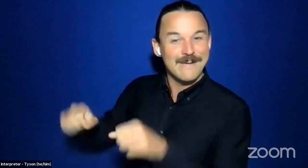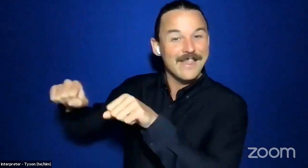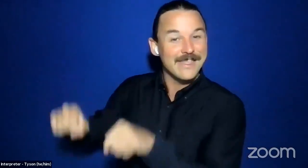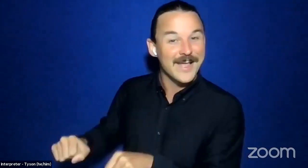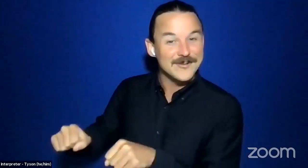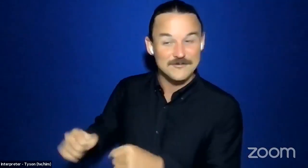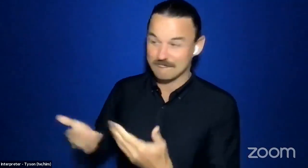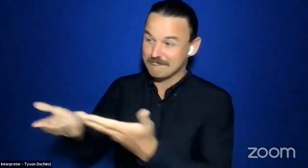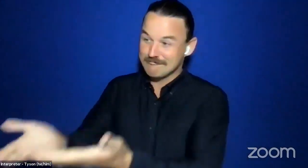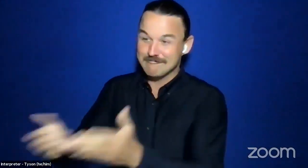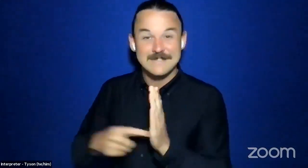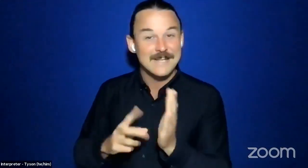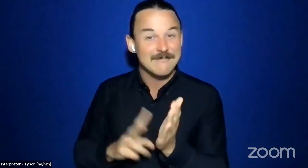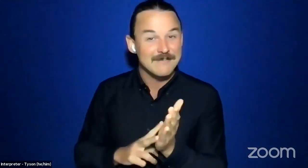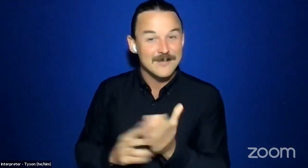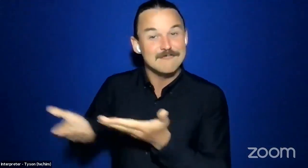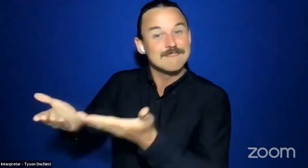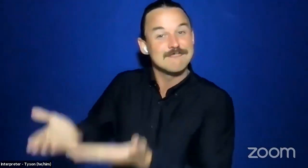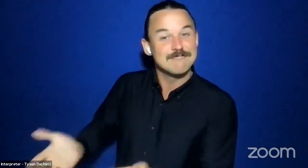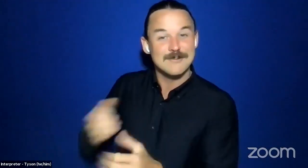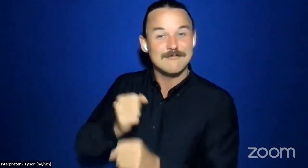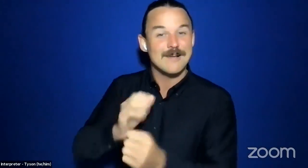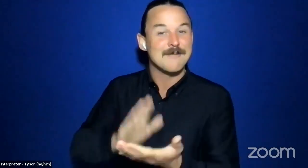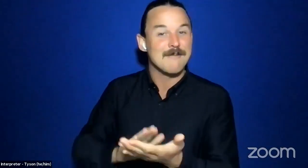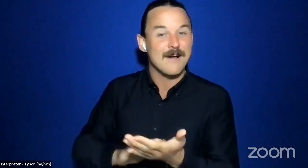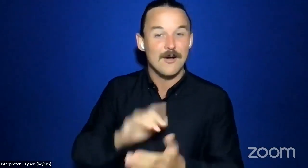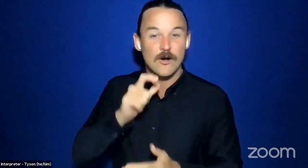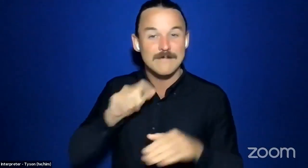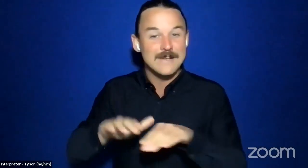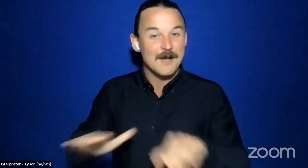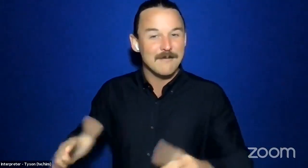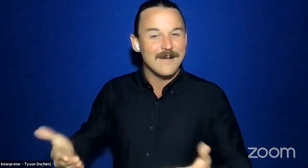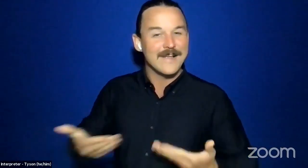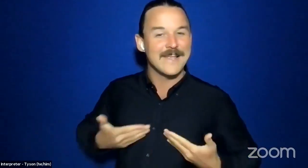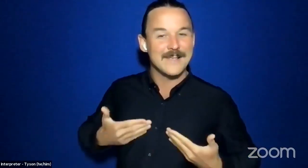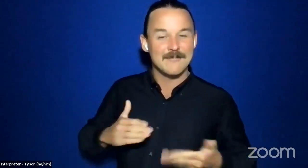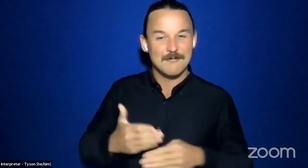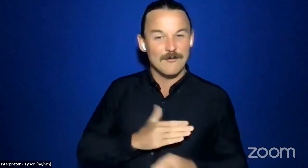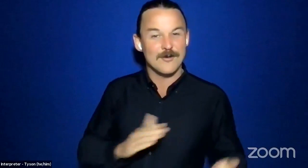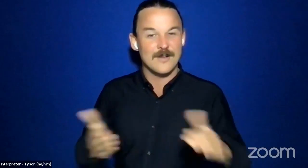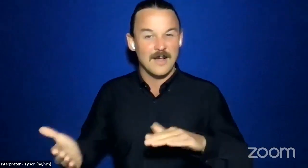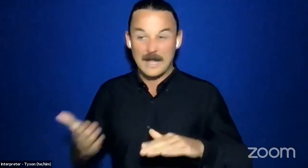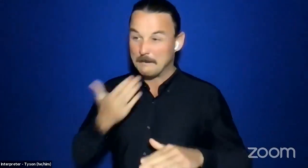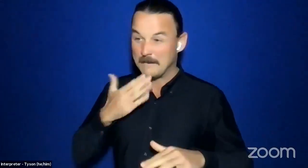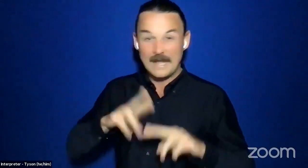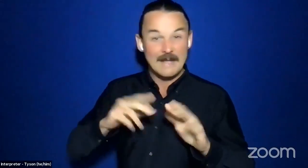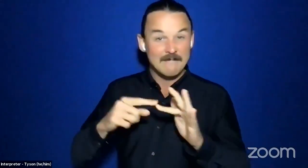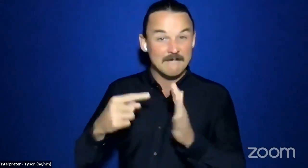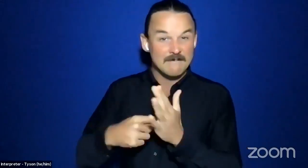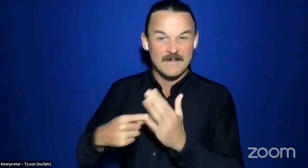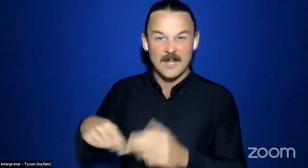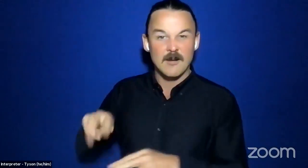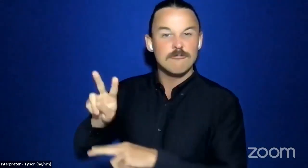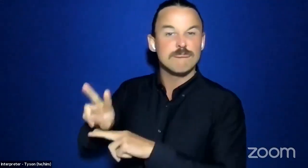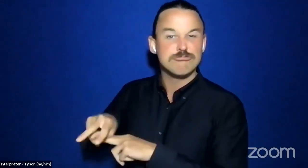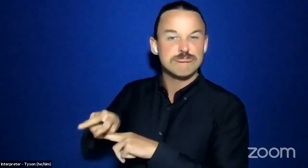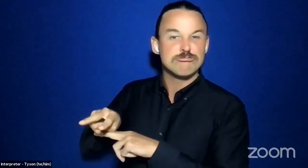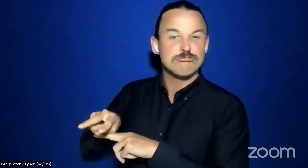My Landrieu. This is my TV right and he's the lounge, and he and he's the lounge and he's my men's coffee table that she gave it to me before she passed away. Please don't put your feet up. on that